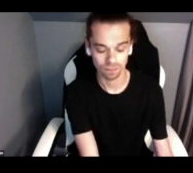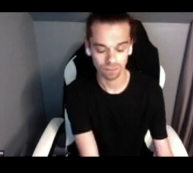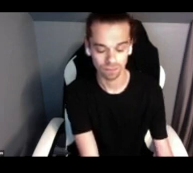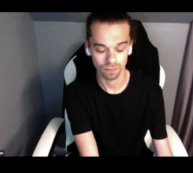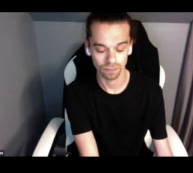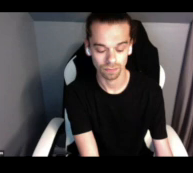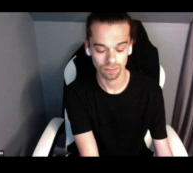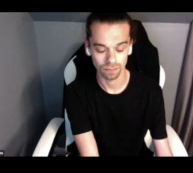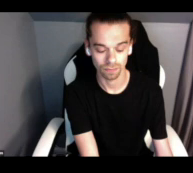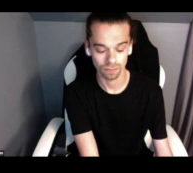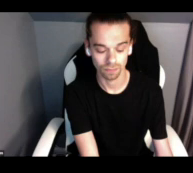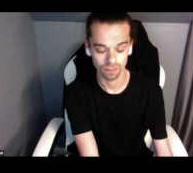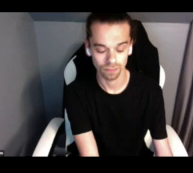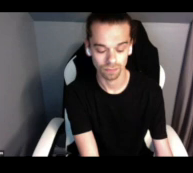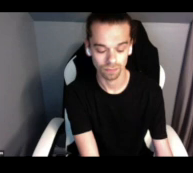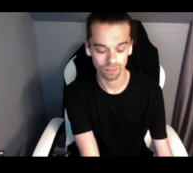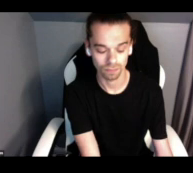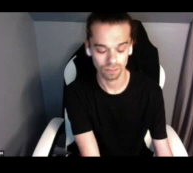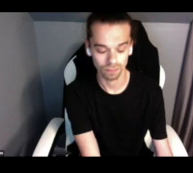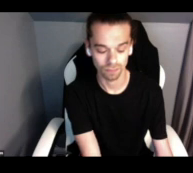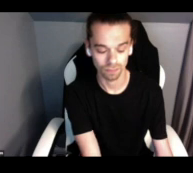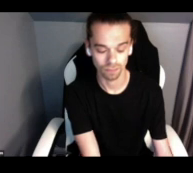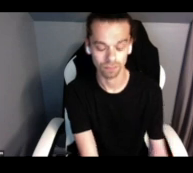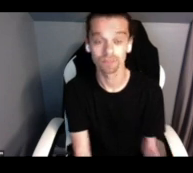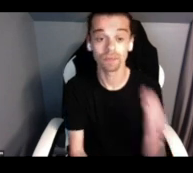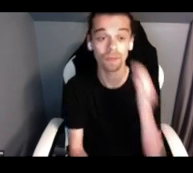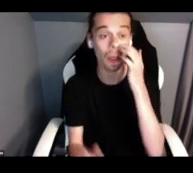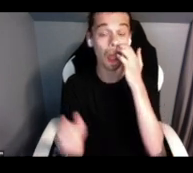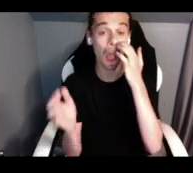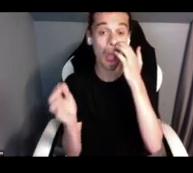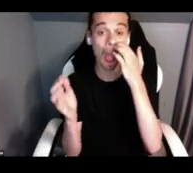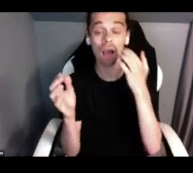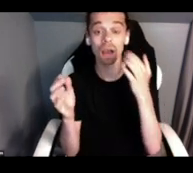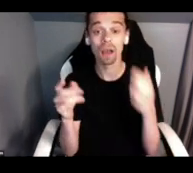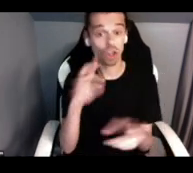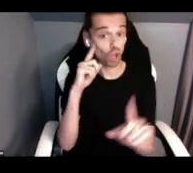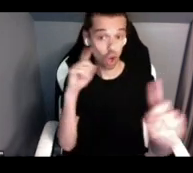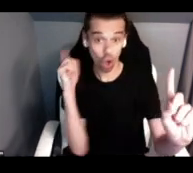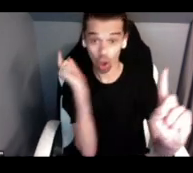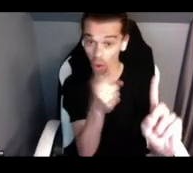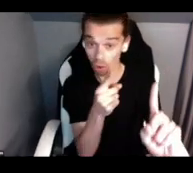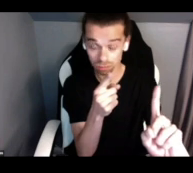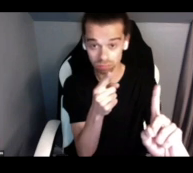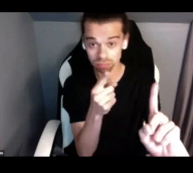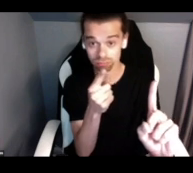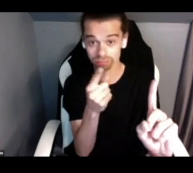the Community Living Equity Center is to address gaps in knowledge about inequities in